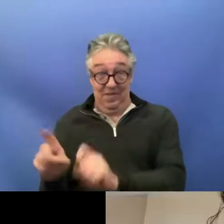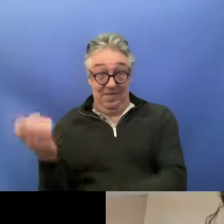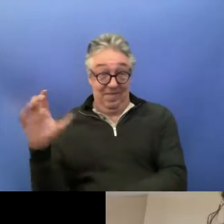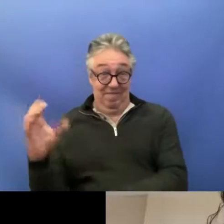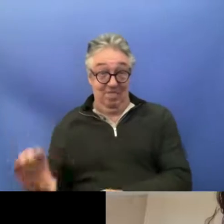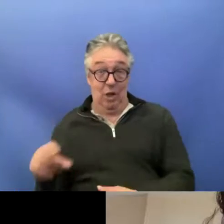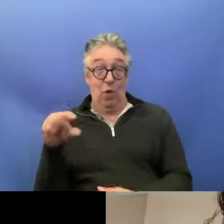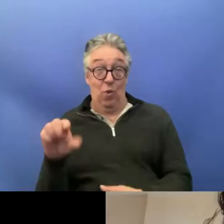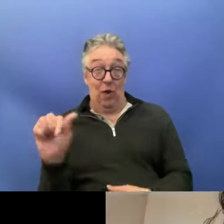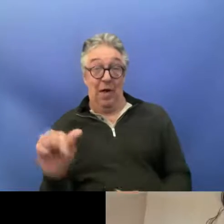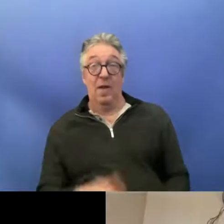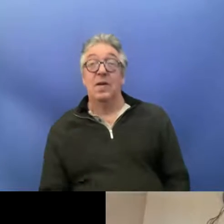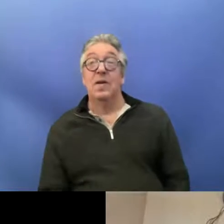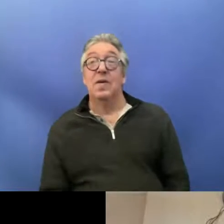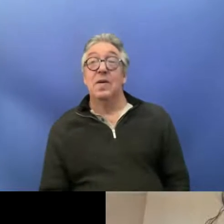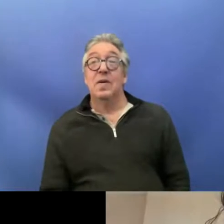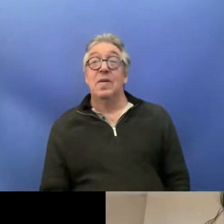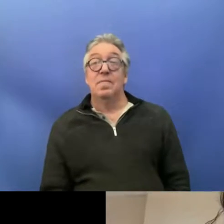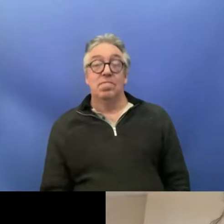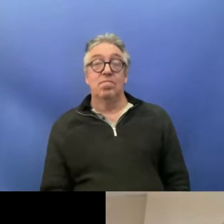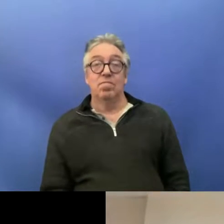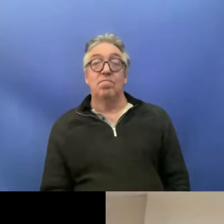it looks like. Q&A box.